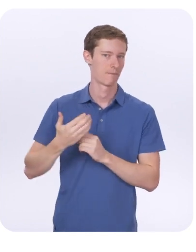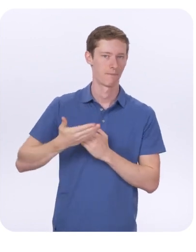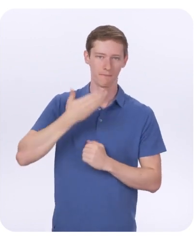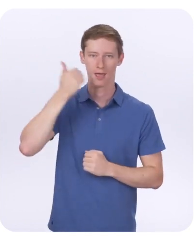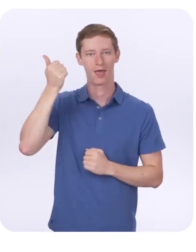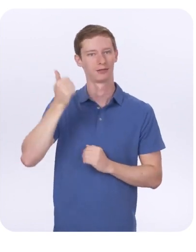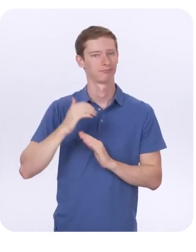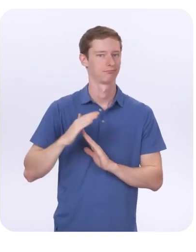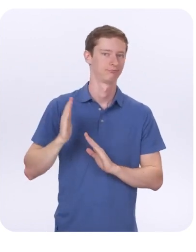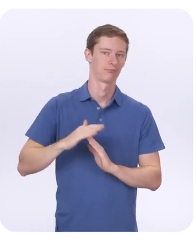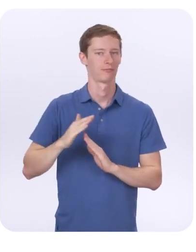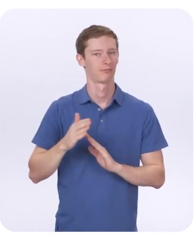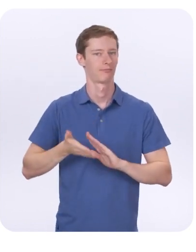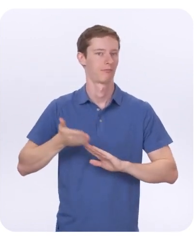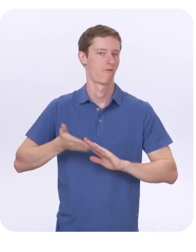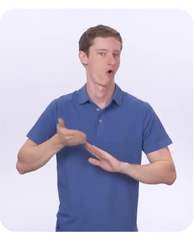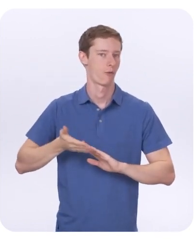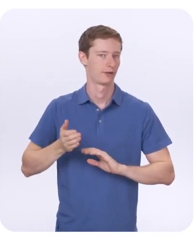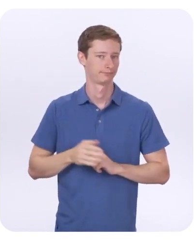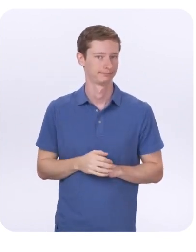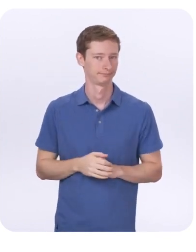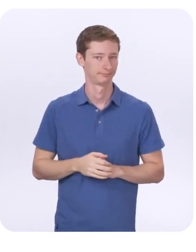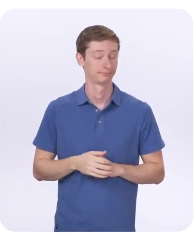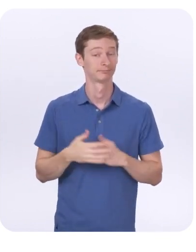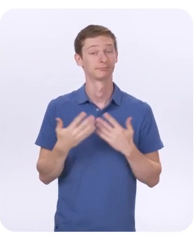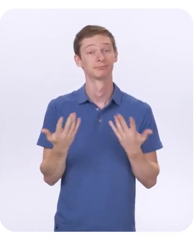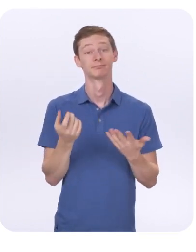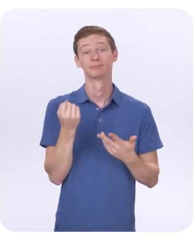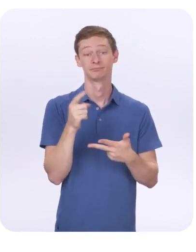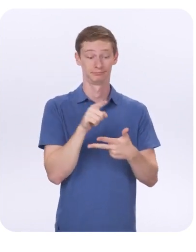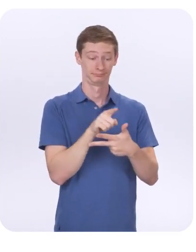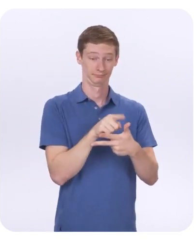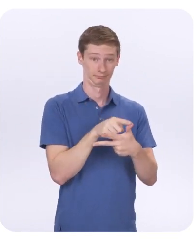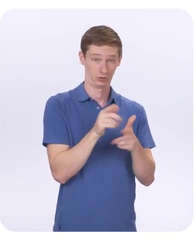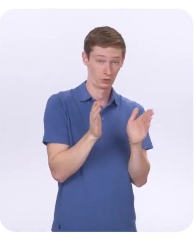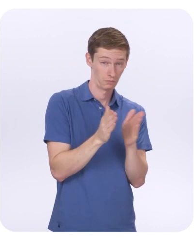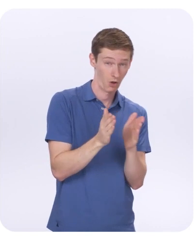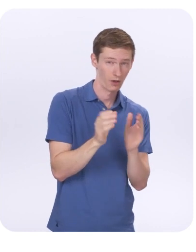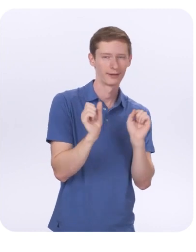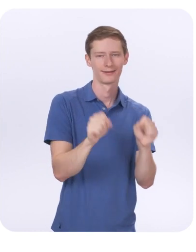for tasks where latency is critical, such as code completion in an ID.